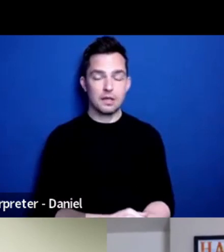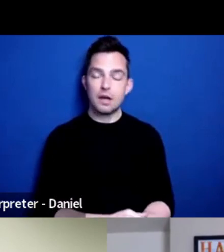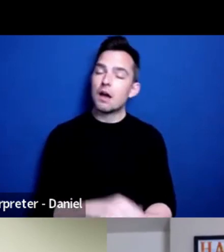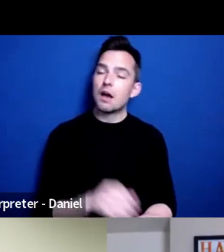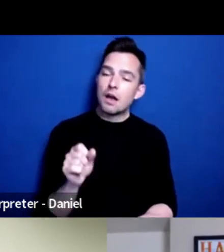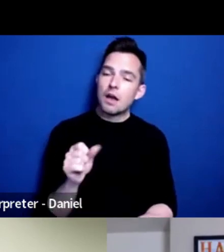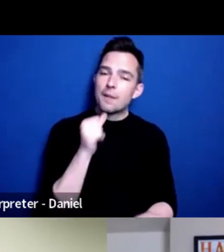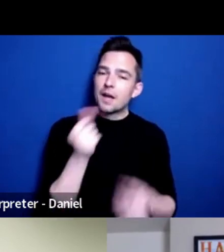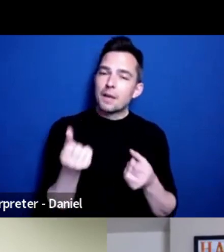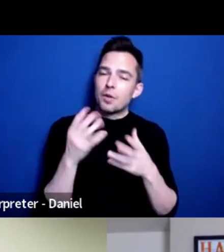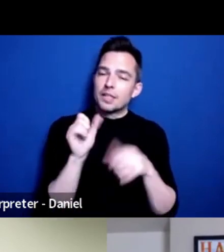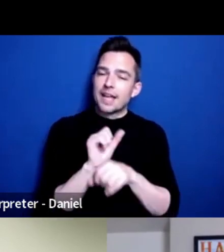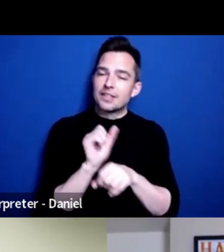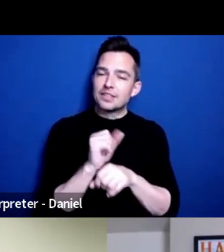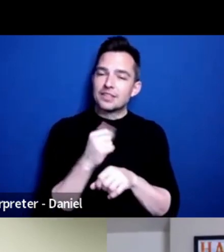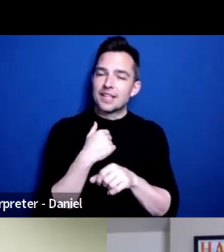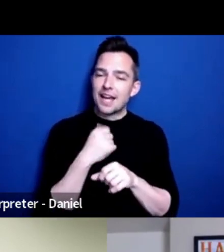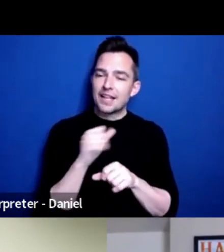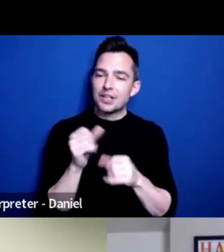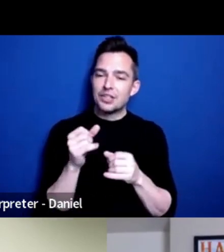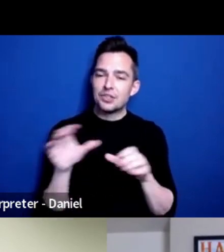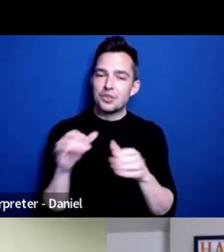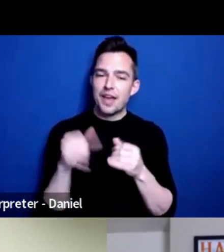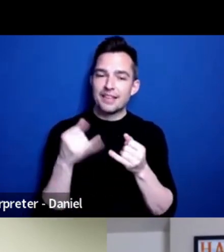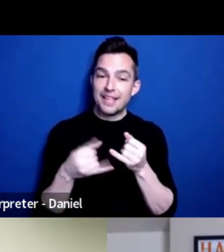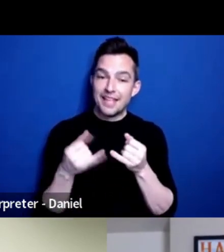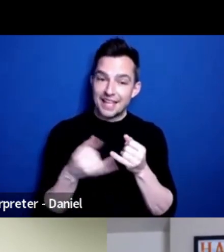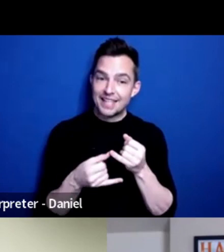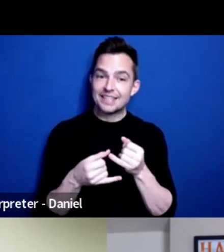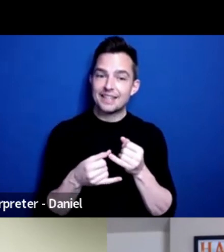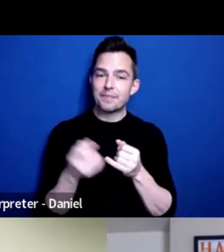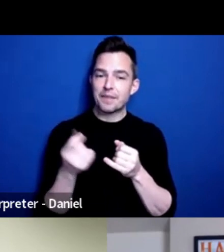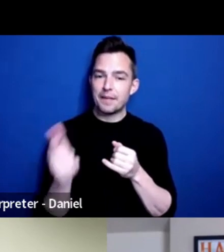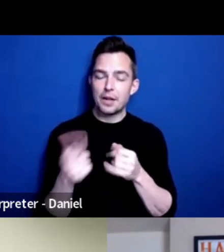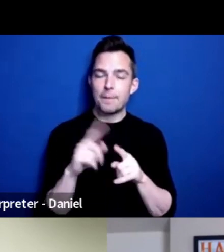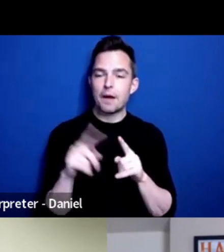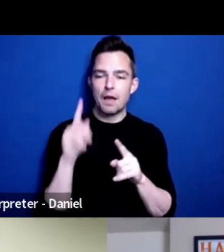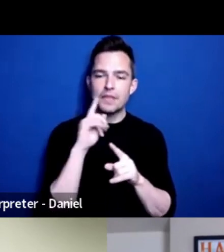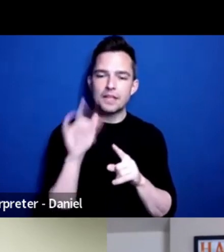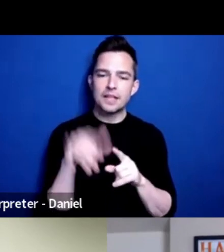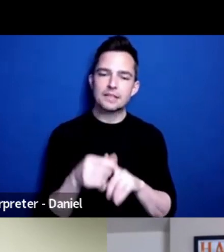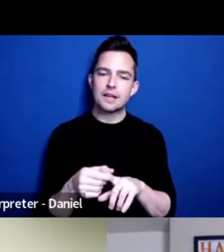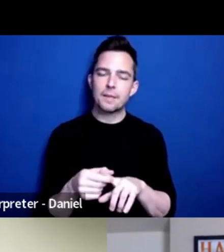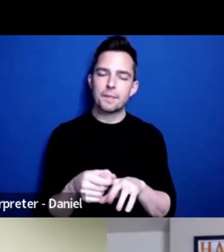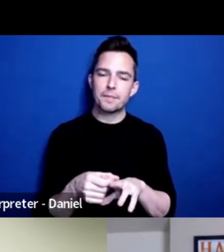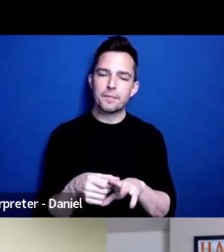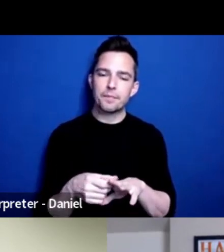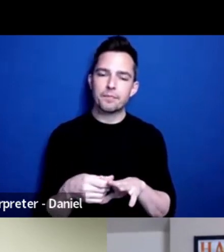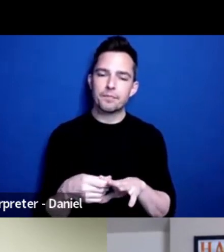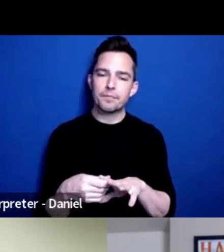multitasker. So I could put it in in a bit. Okay. But I think it's I, one of the things I want